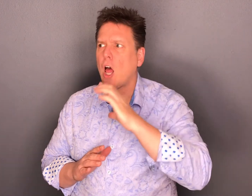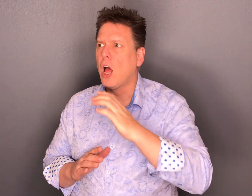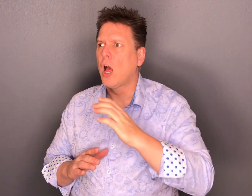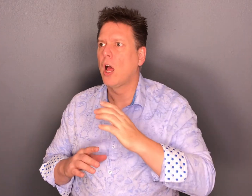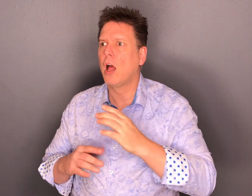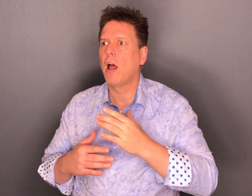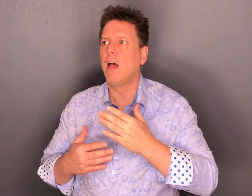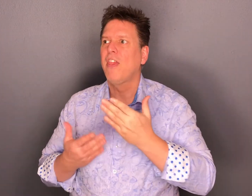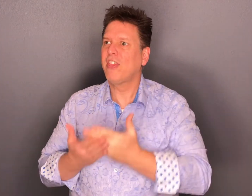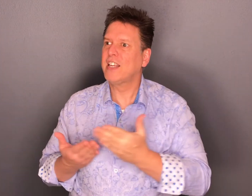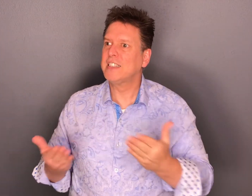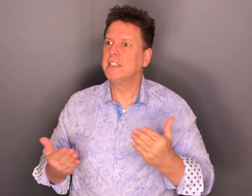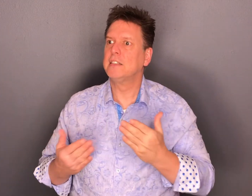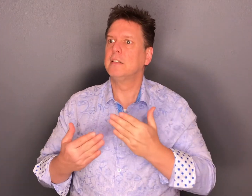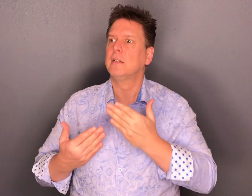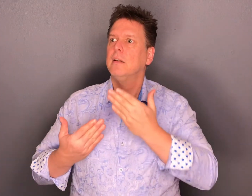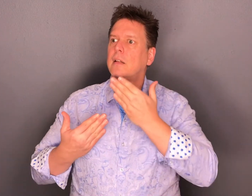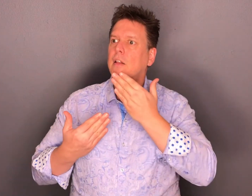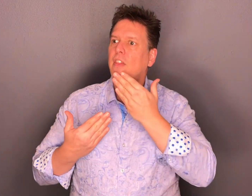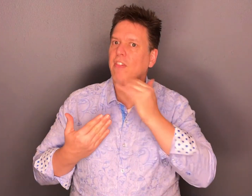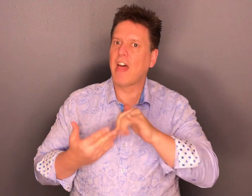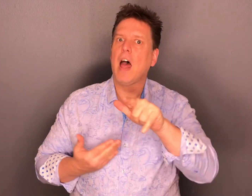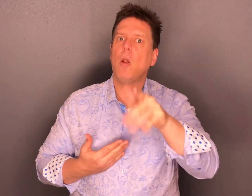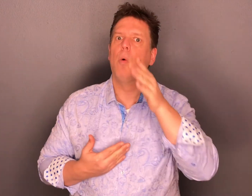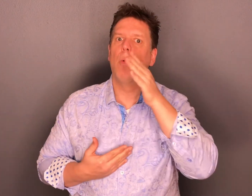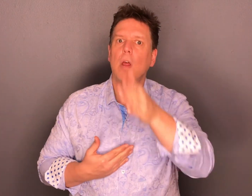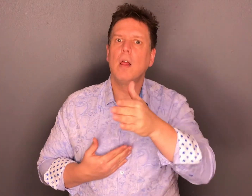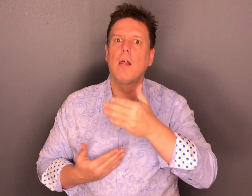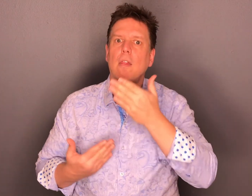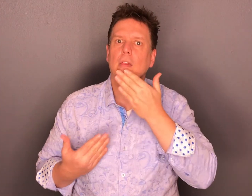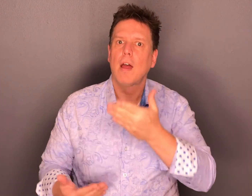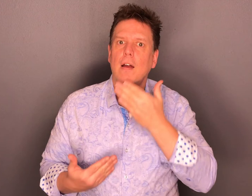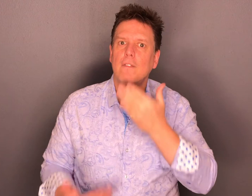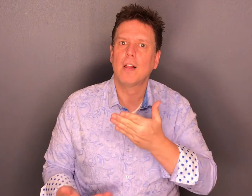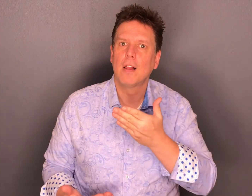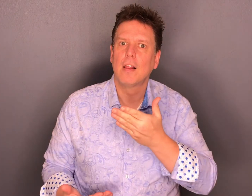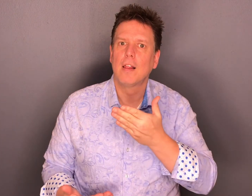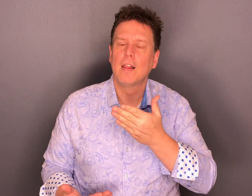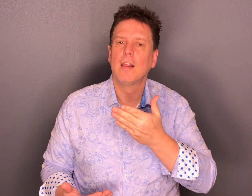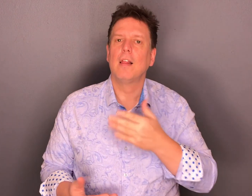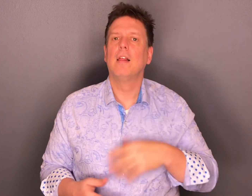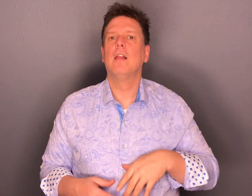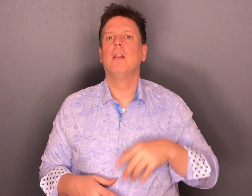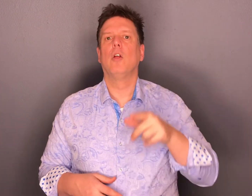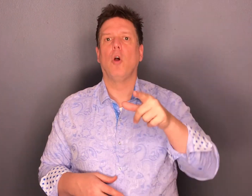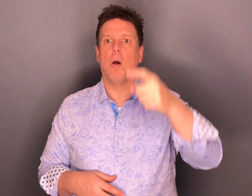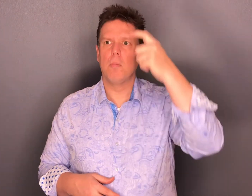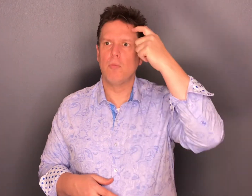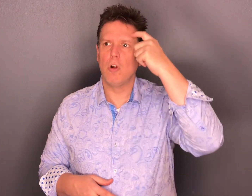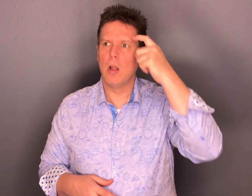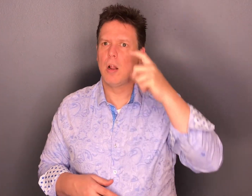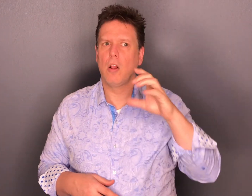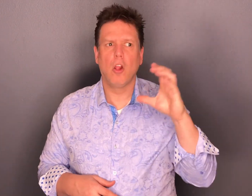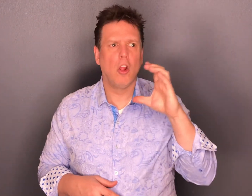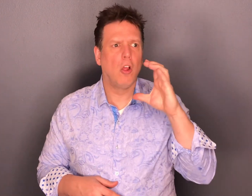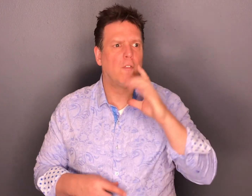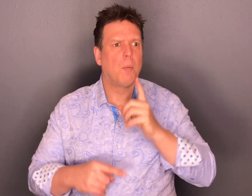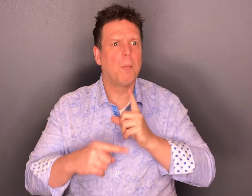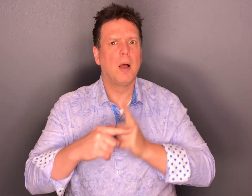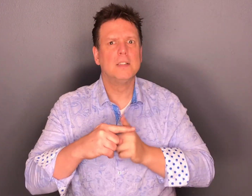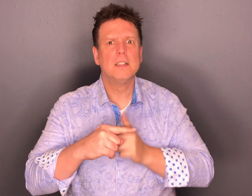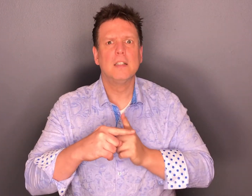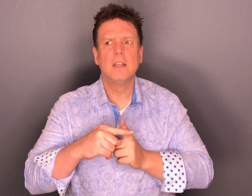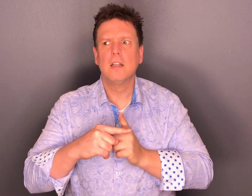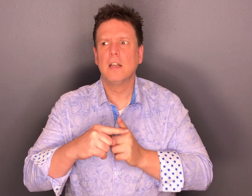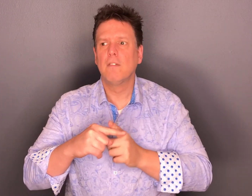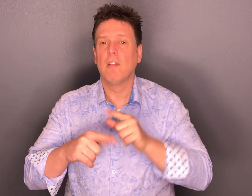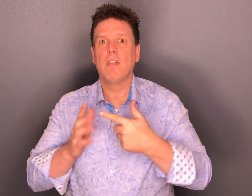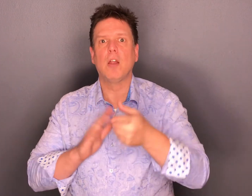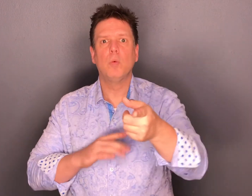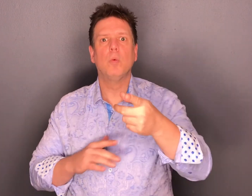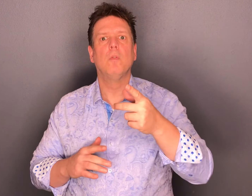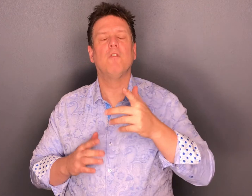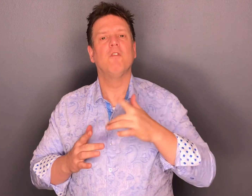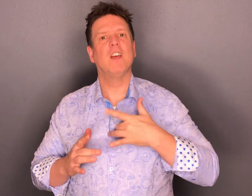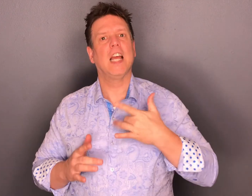seeking the positive things that you'll be thankful for and you look for that in